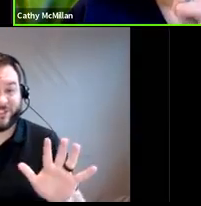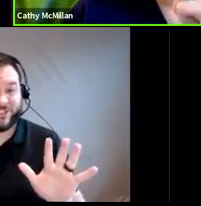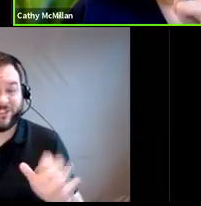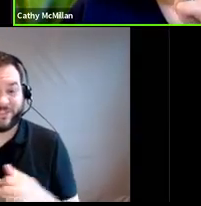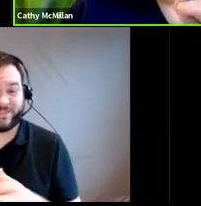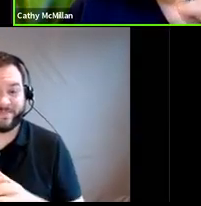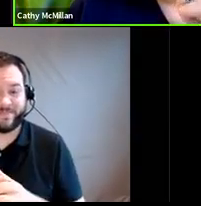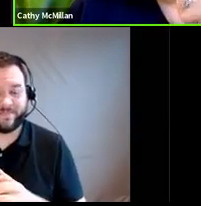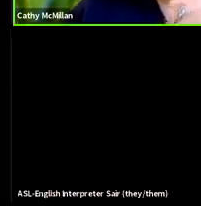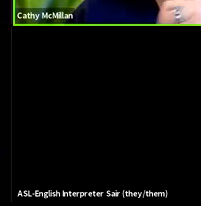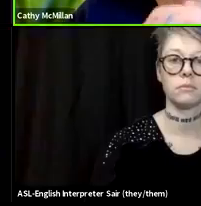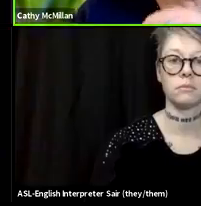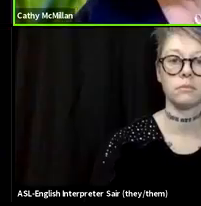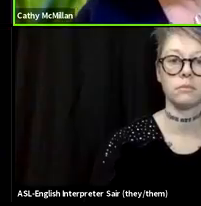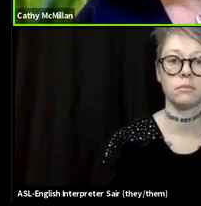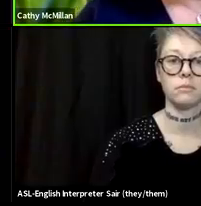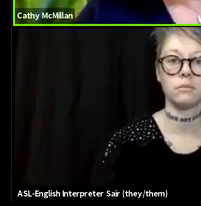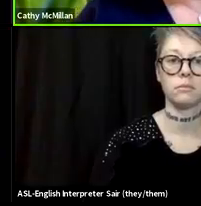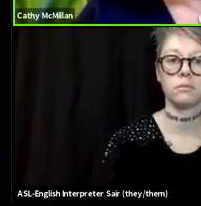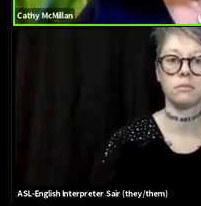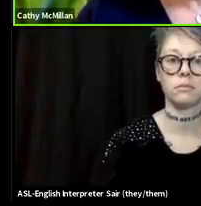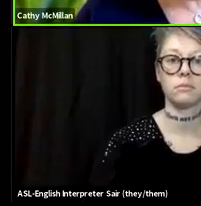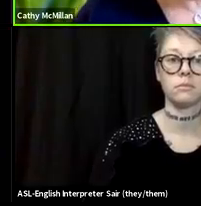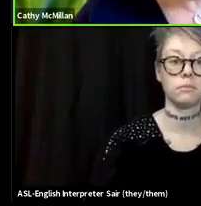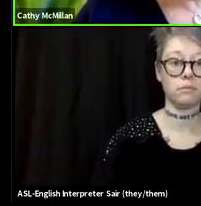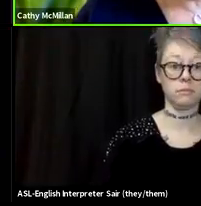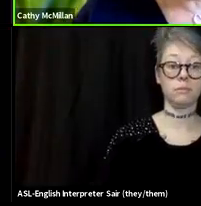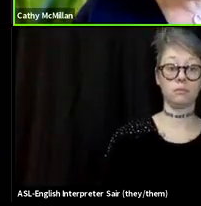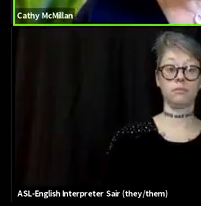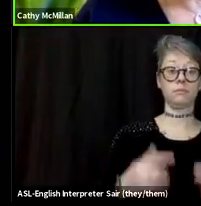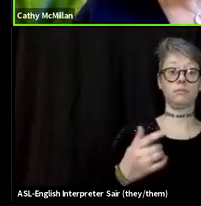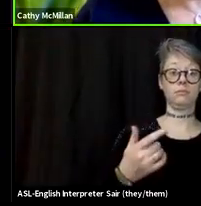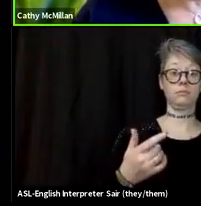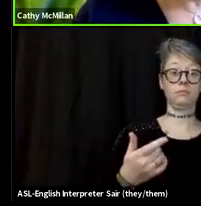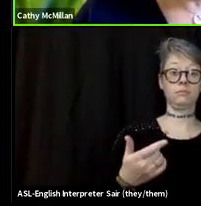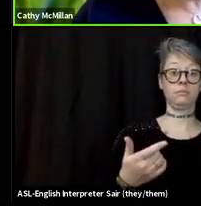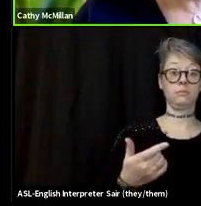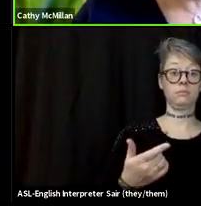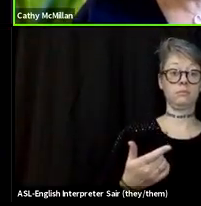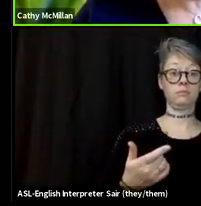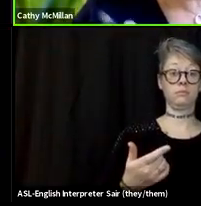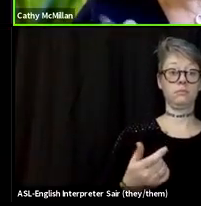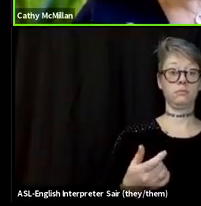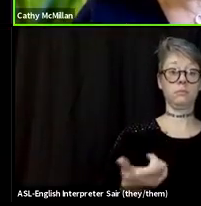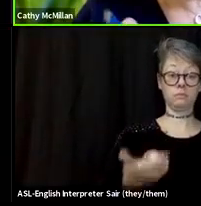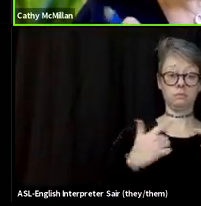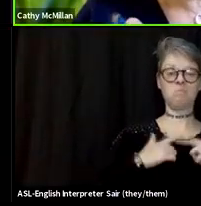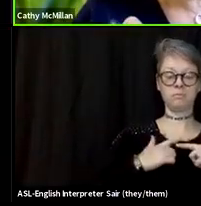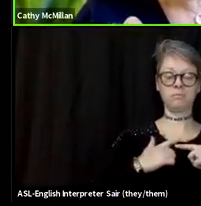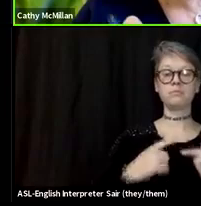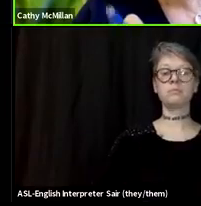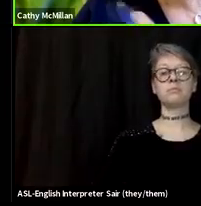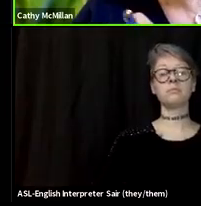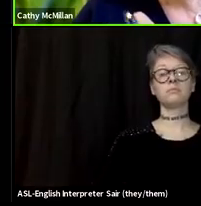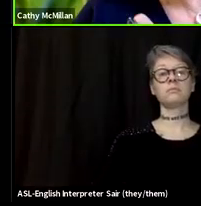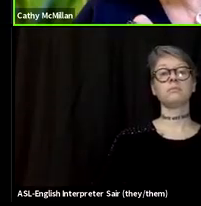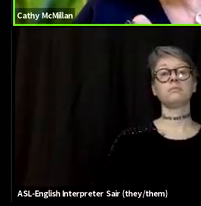20 has had her fifth assessment. and. nd even post secondary each nd even post secondary each new school wants a new assessment school wants a new assessment,